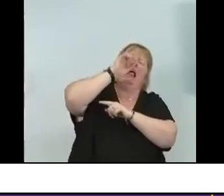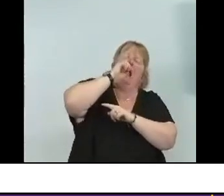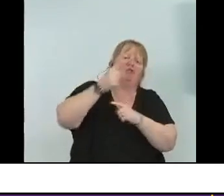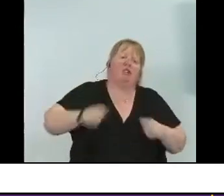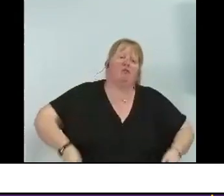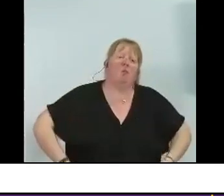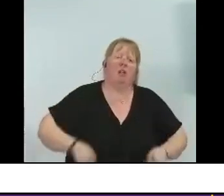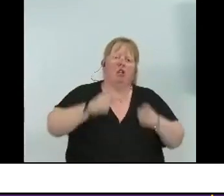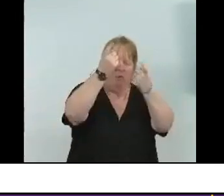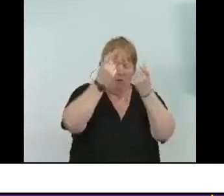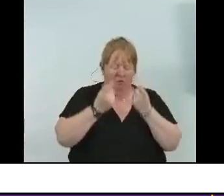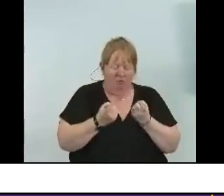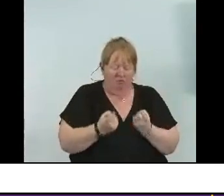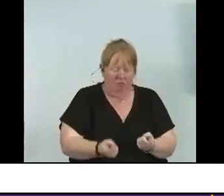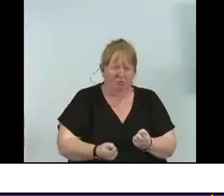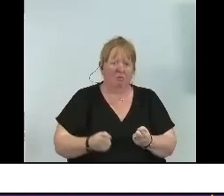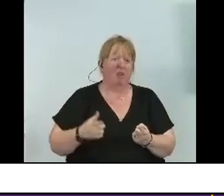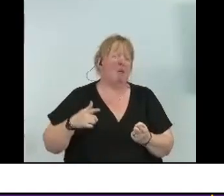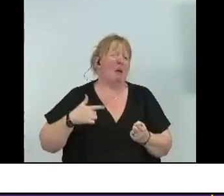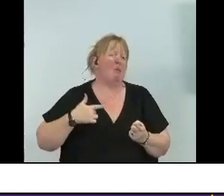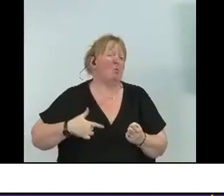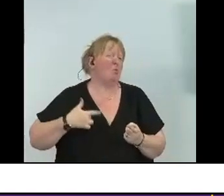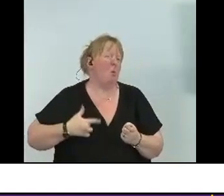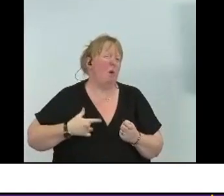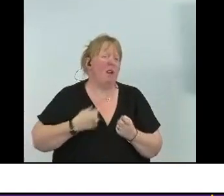It was, you know, a small ramp.